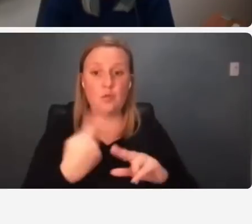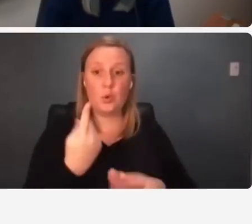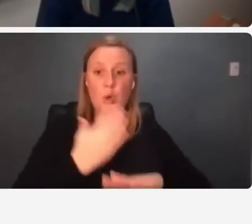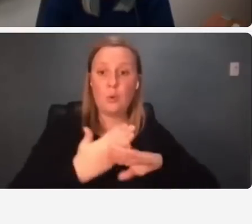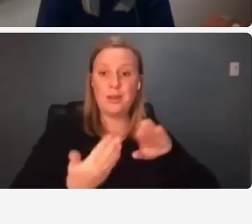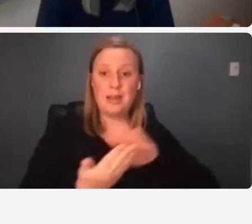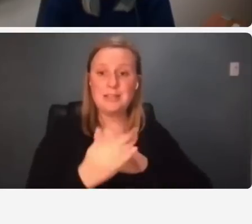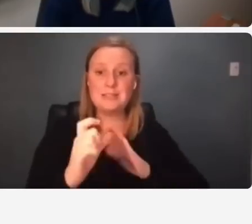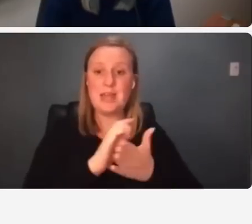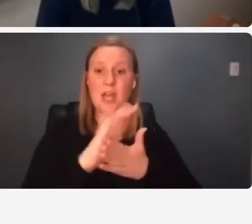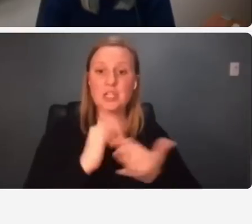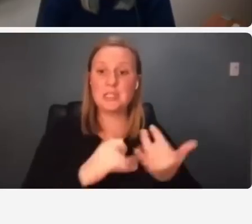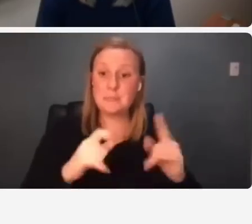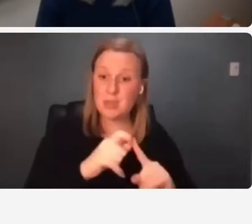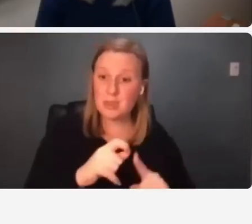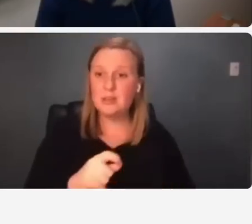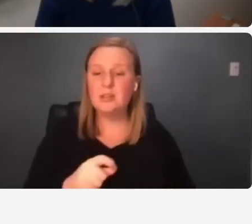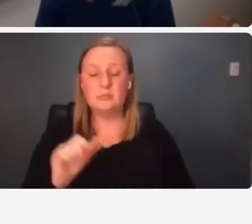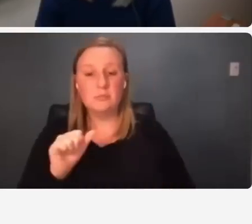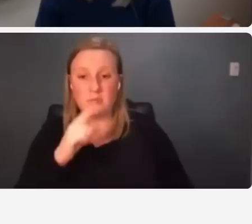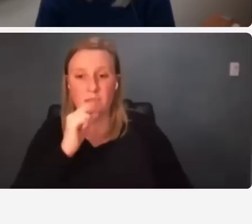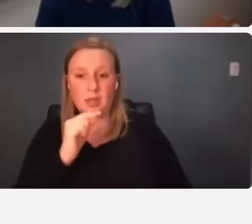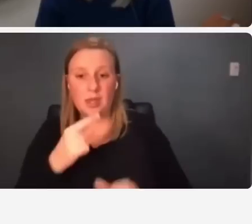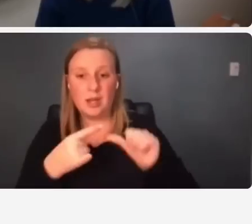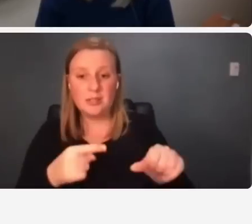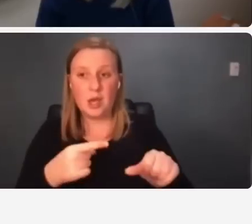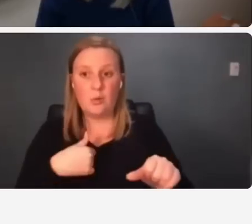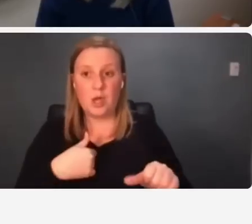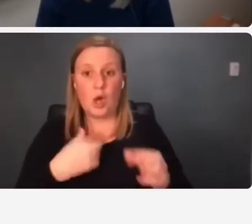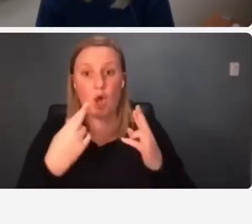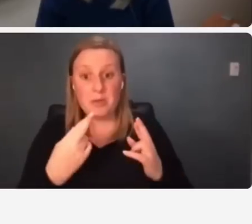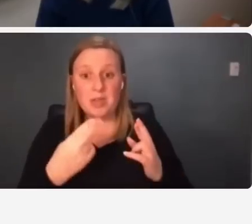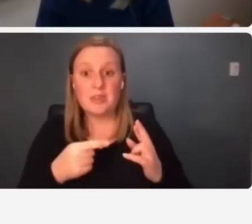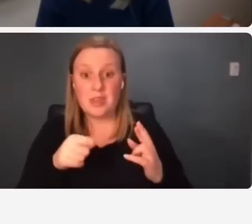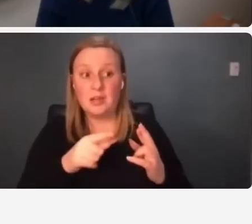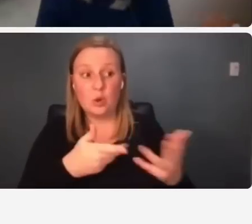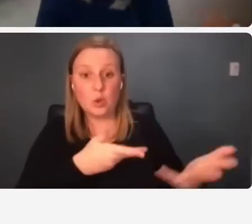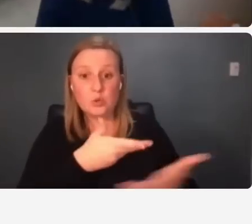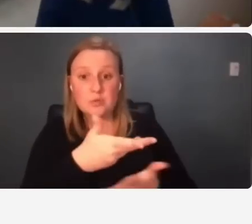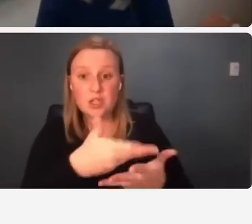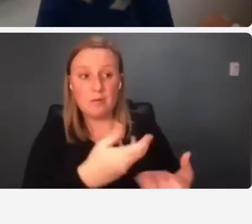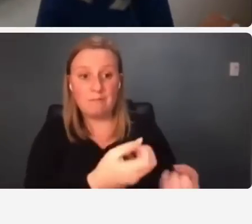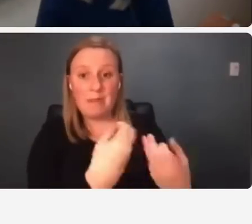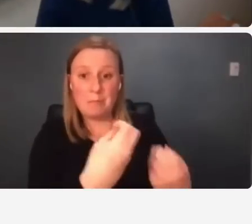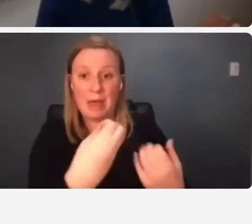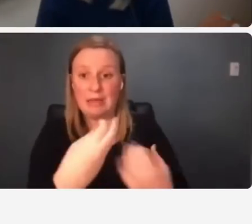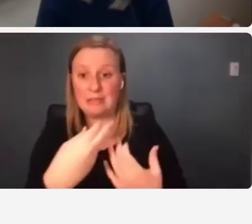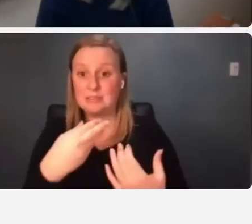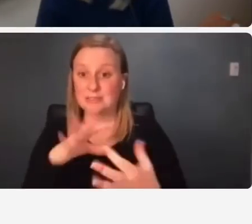Hi Nick. Yeah I can answer that. That's one we're really hoping to get some feedback on during consultation. So that's something we've certainly been discussing